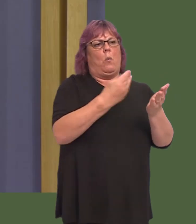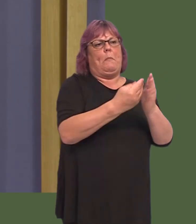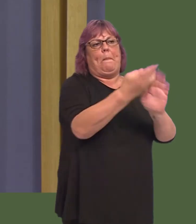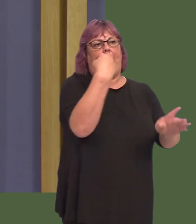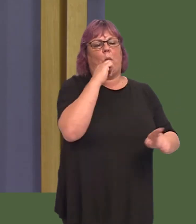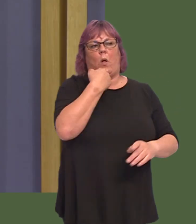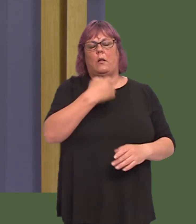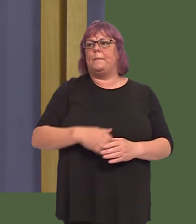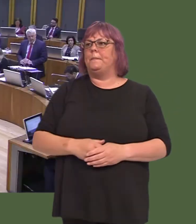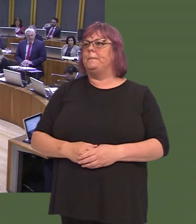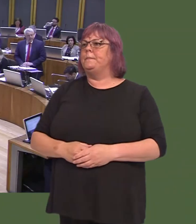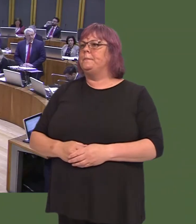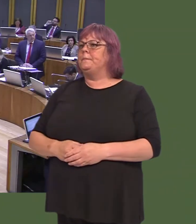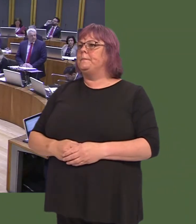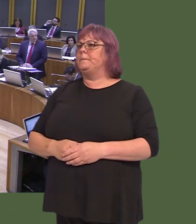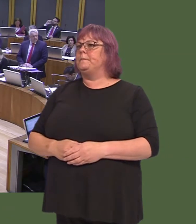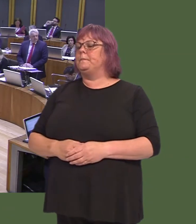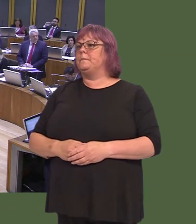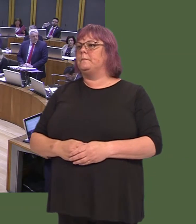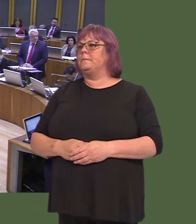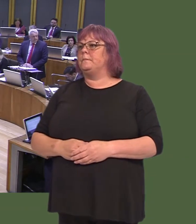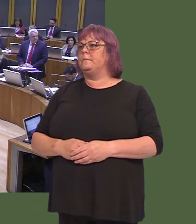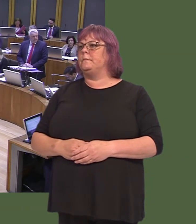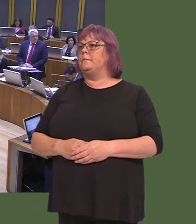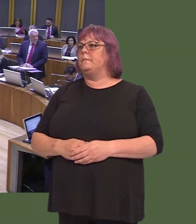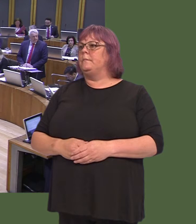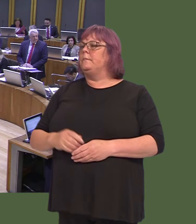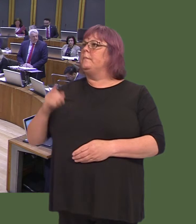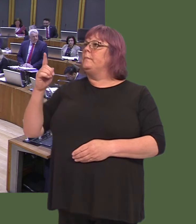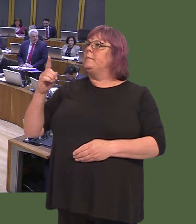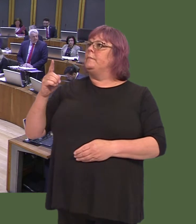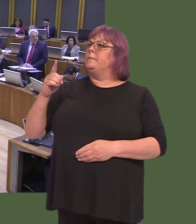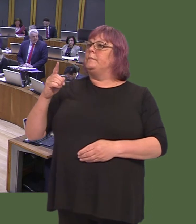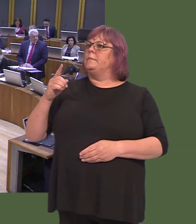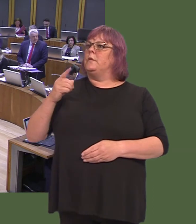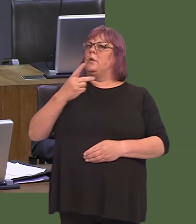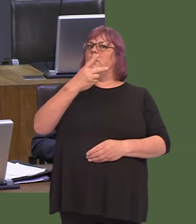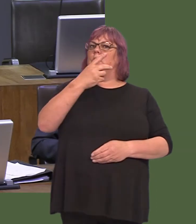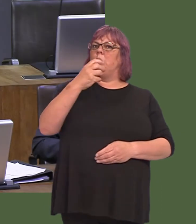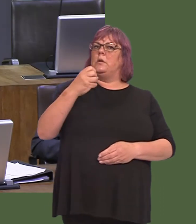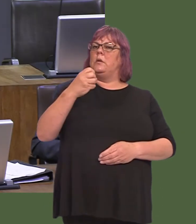Suzy Davies AM: In your interim annual report on grants management 2016-17, it states that